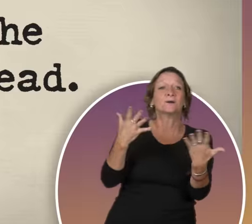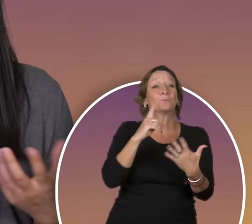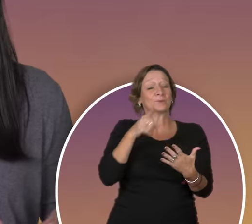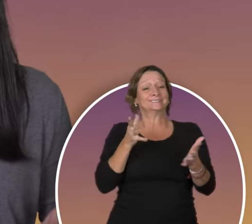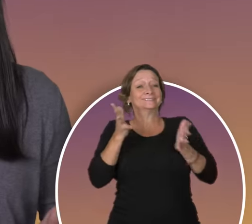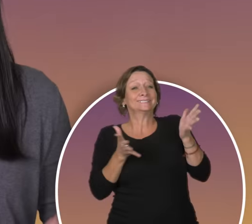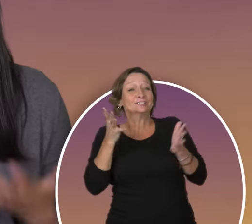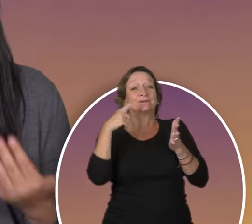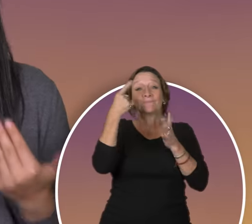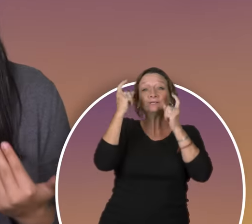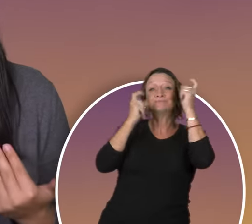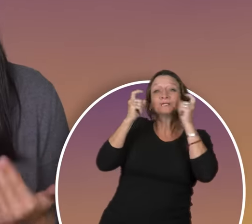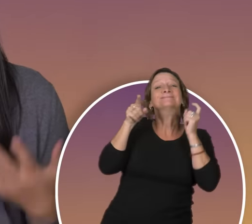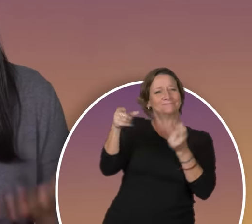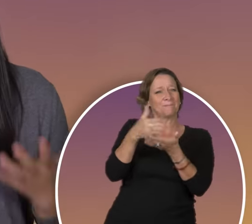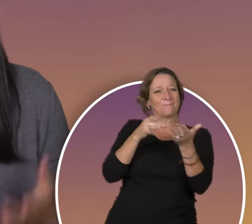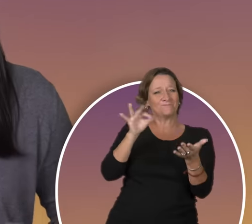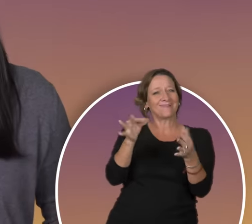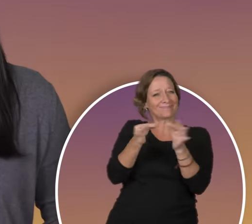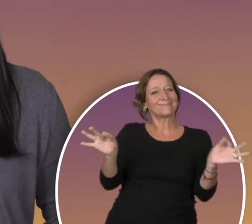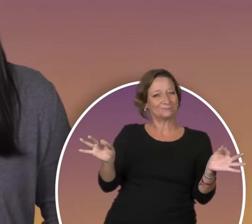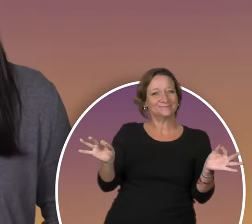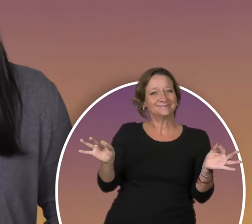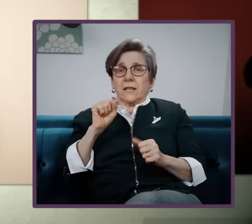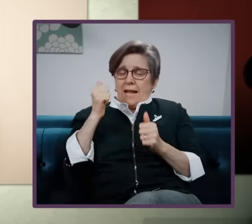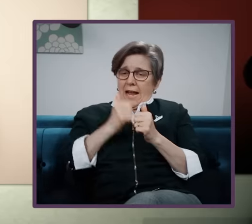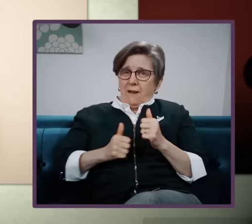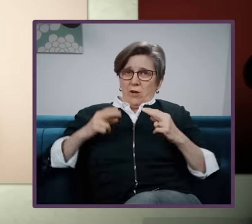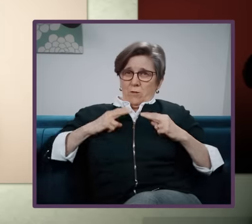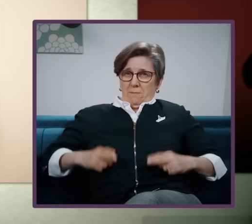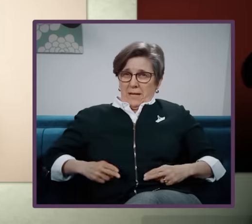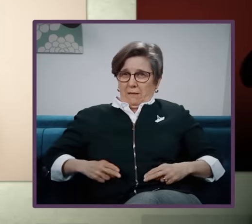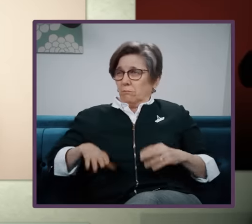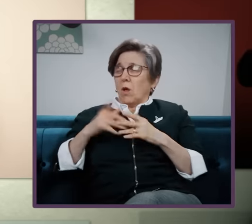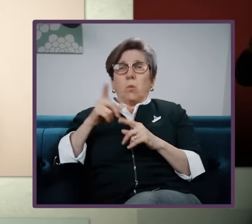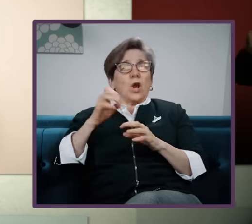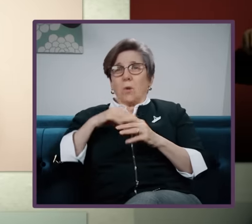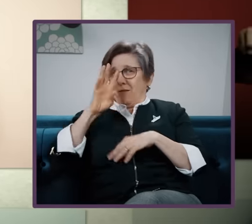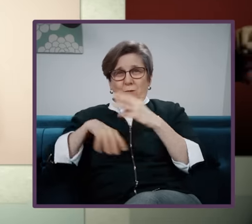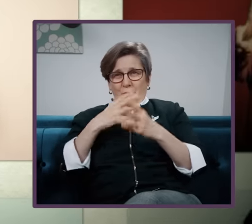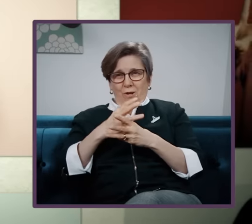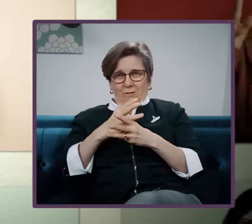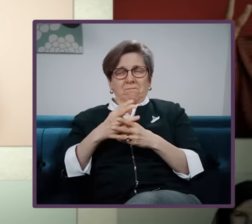But gestures and facial expressions are also parts of language. Every human being, wherever you are in the world,